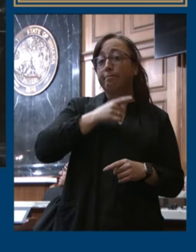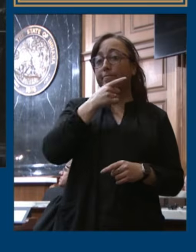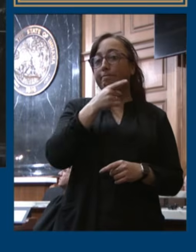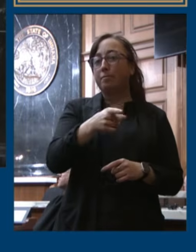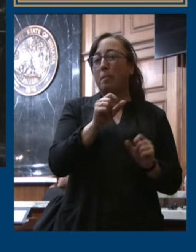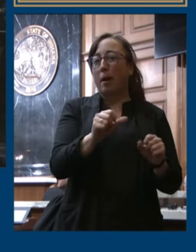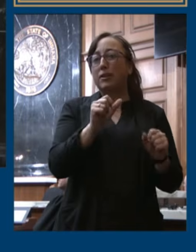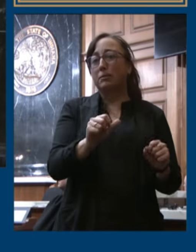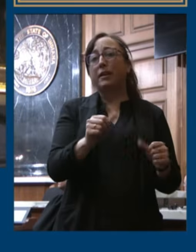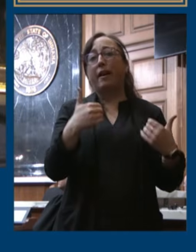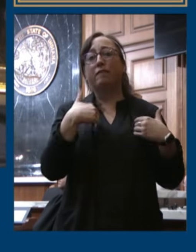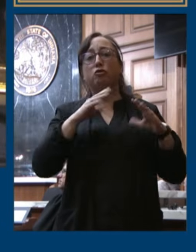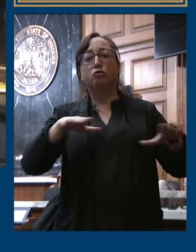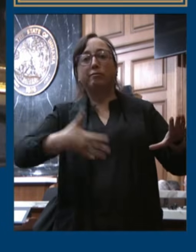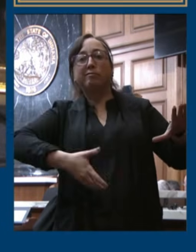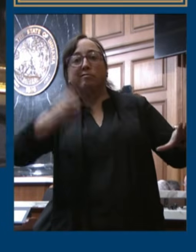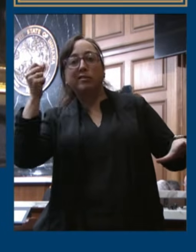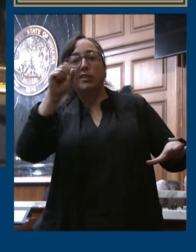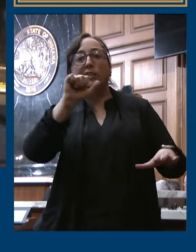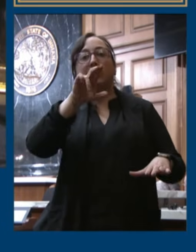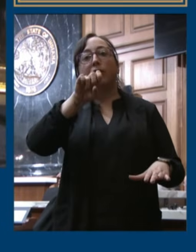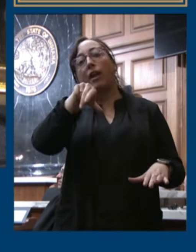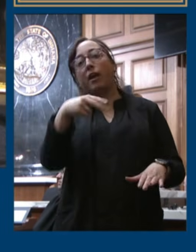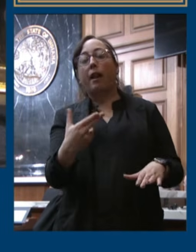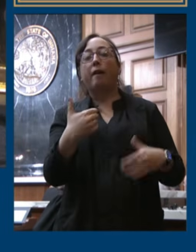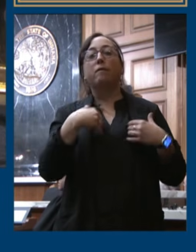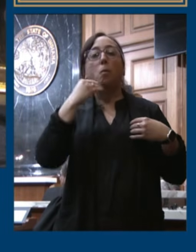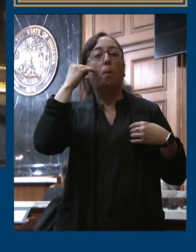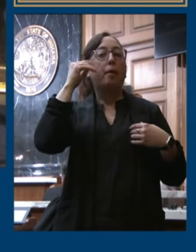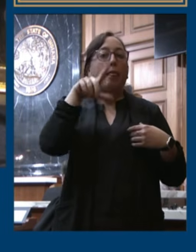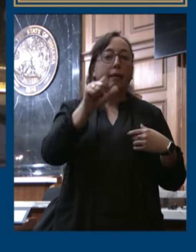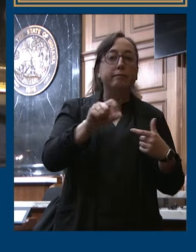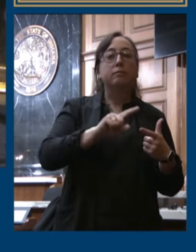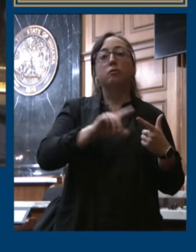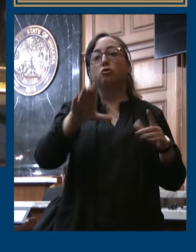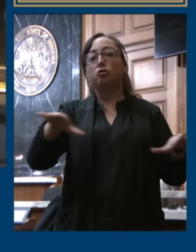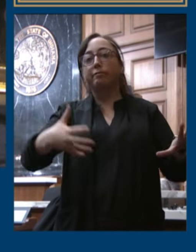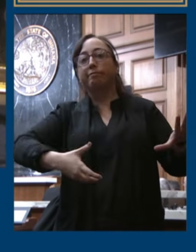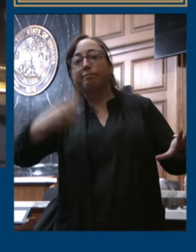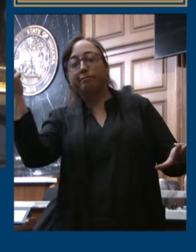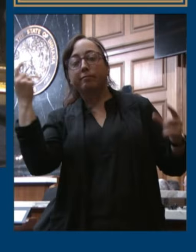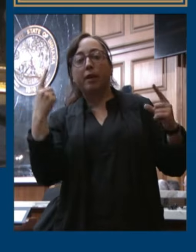SAVANNAH HARVEY WAS HOPELESS, HOMELESS, AND SEPARATED FROM HER CHILDREN WHEN SHE MET HER PUBLIC DEFENDER